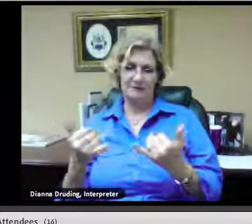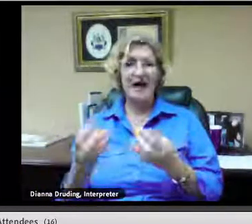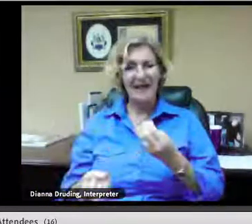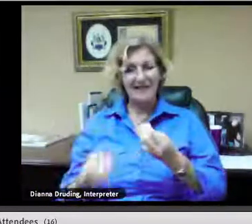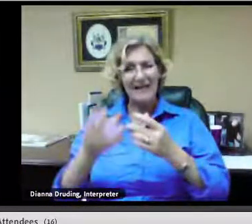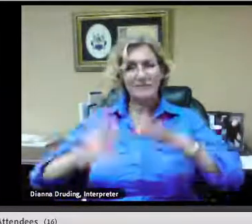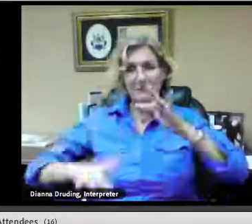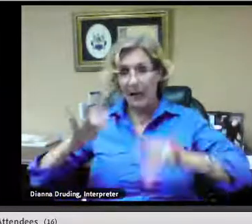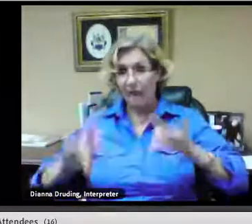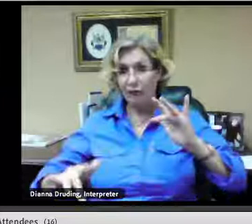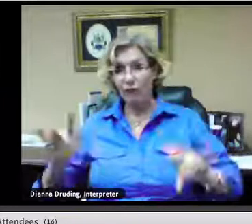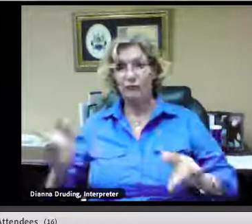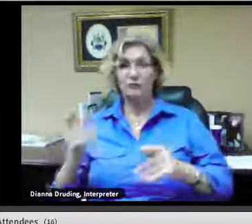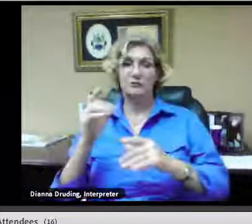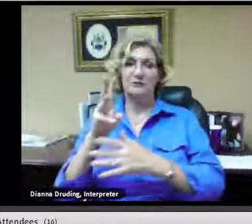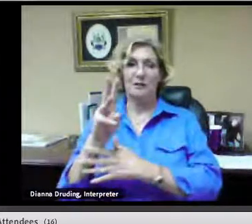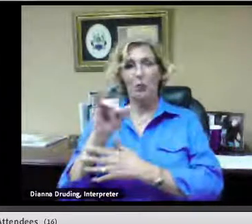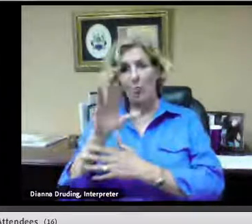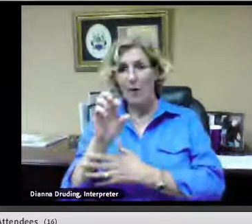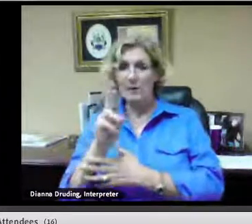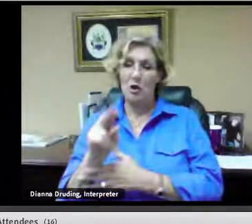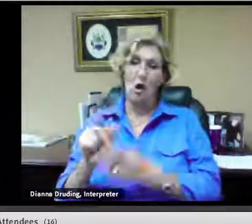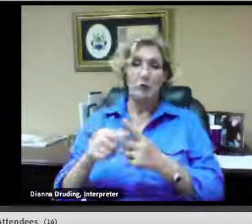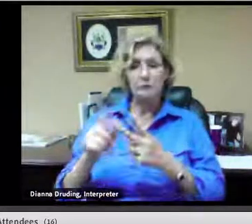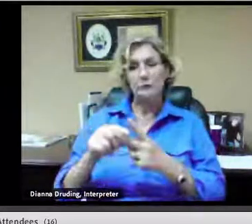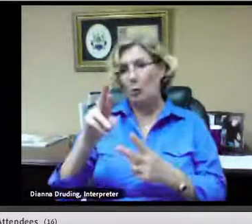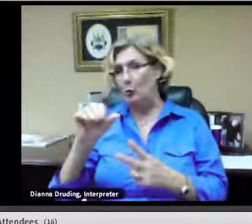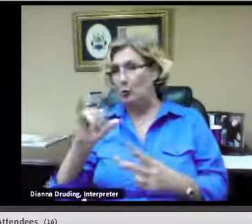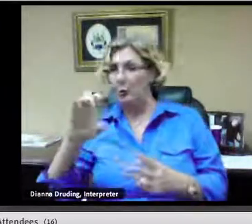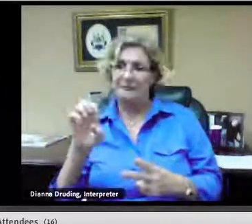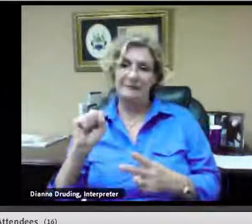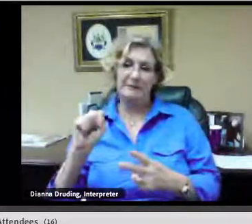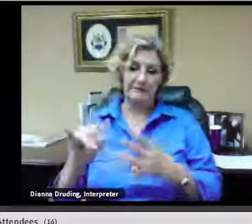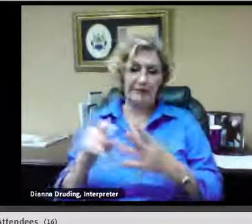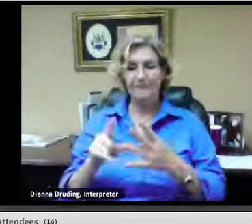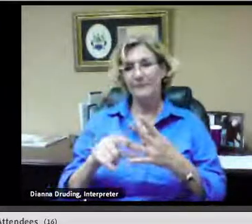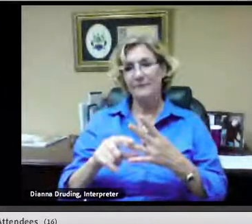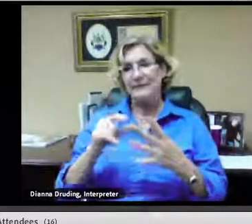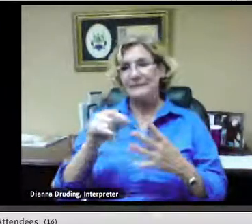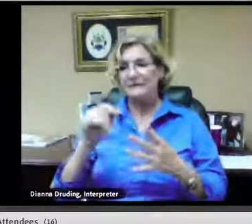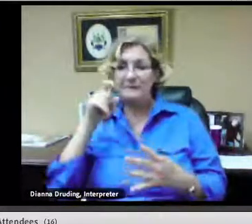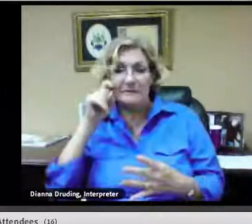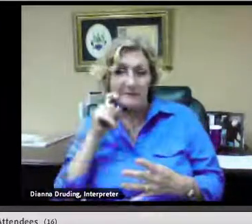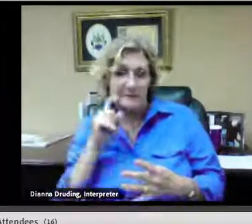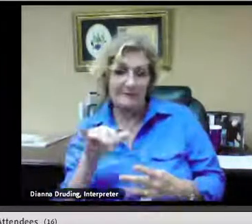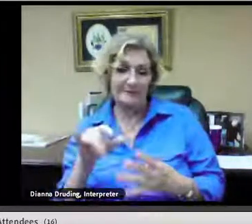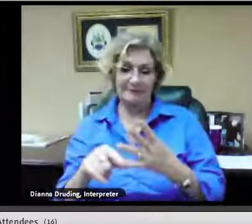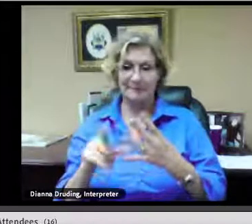or sexism or homophobism or being inclusive. Ableism is discrimination against people